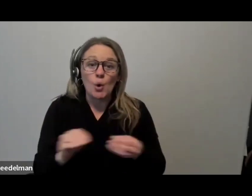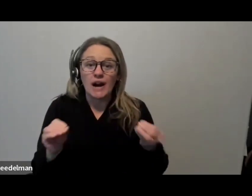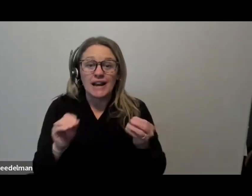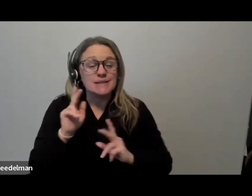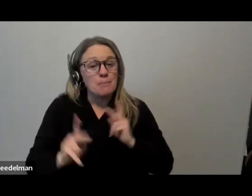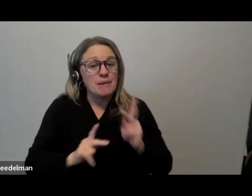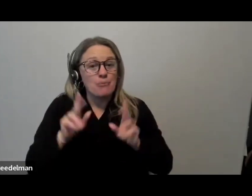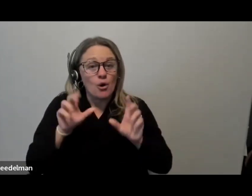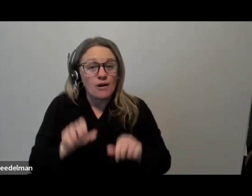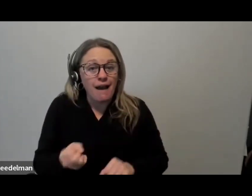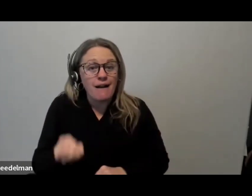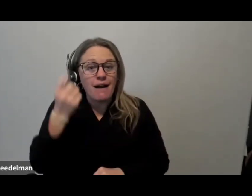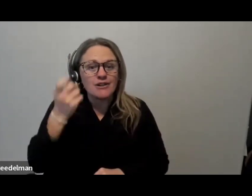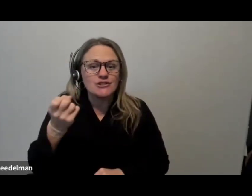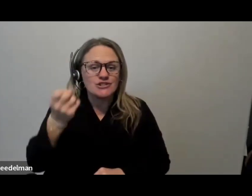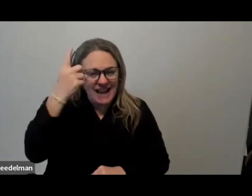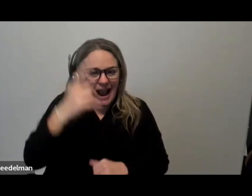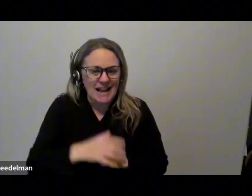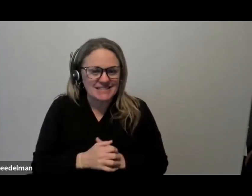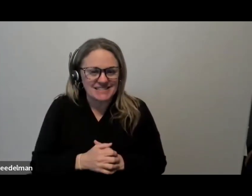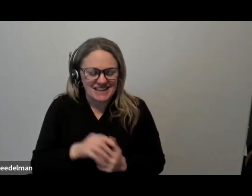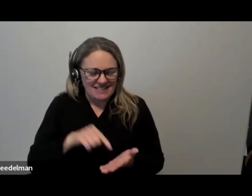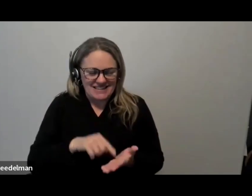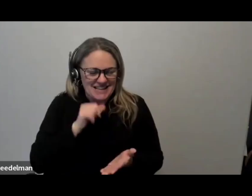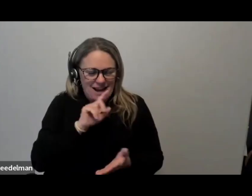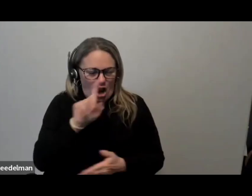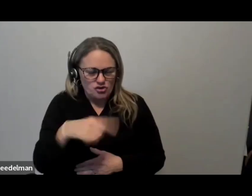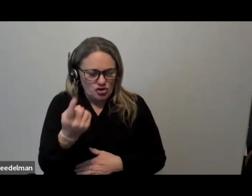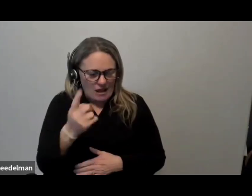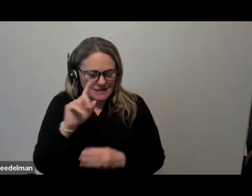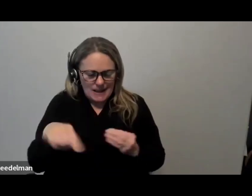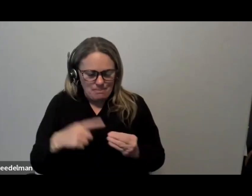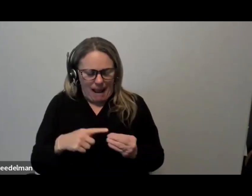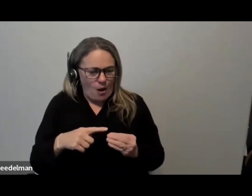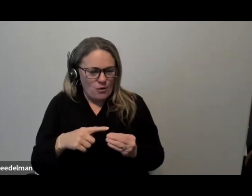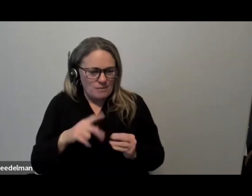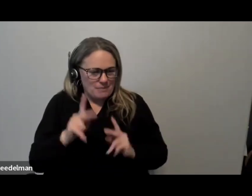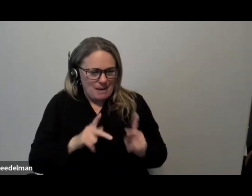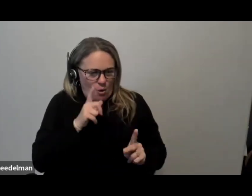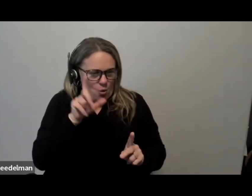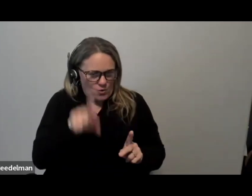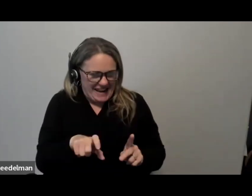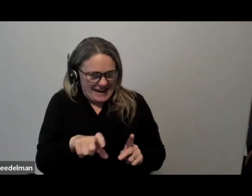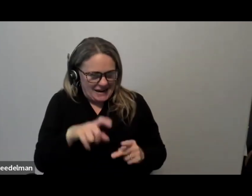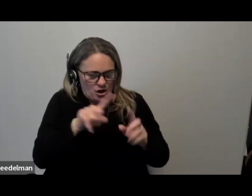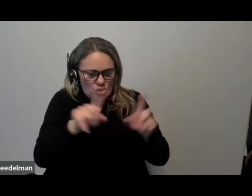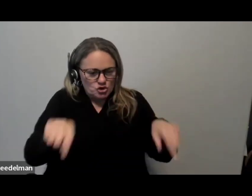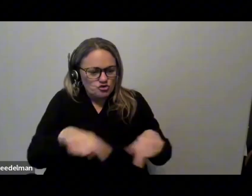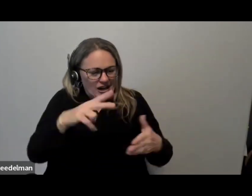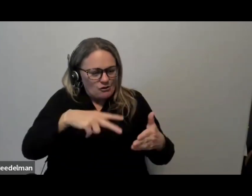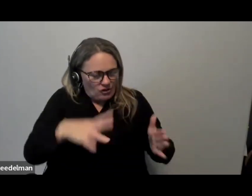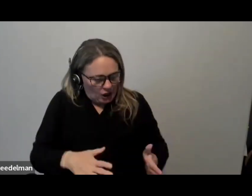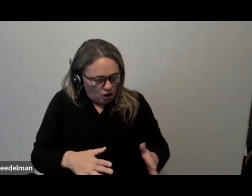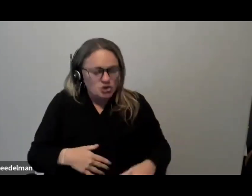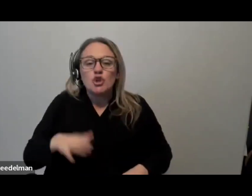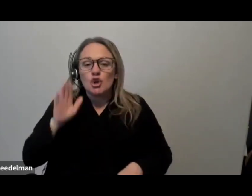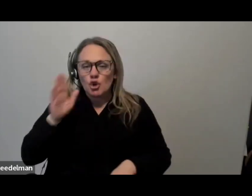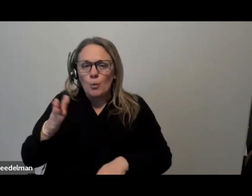that this is not just about people who use screen readers. You are going to improve the experience for people in sterile environments.